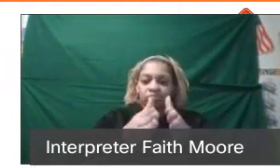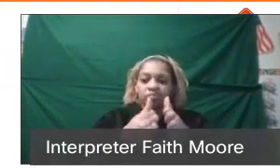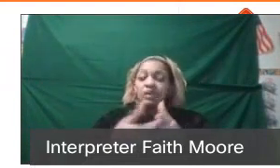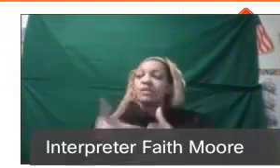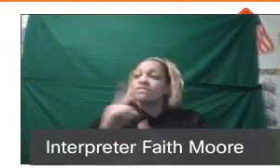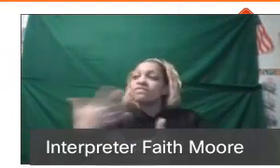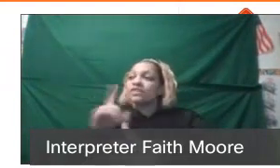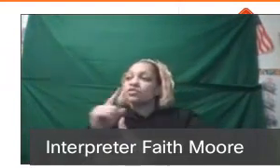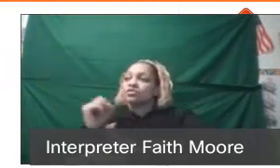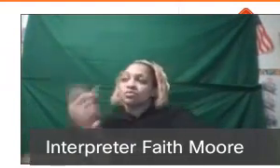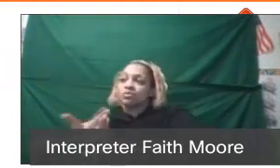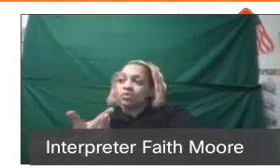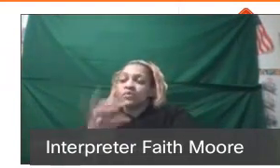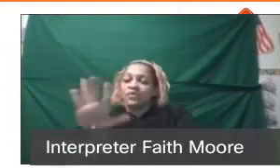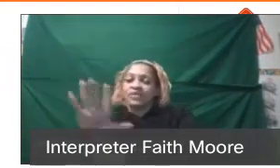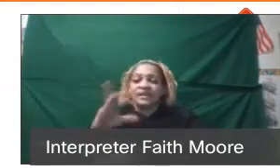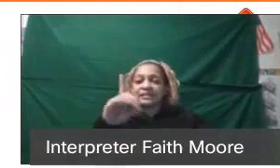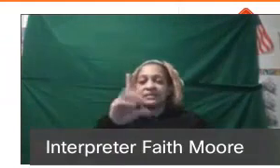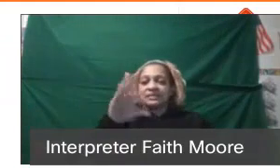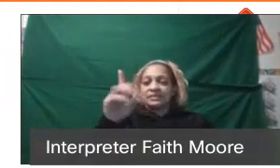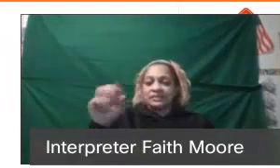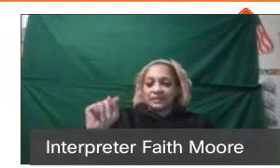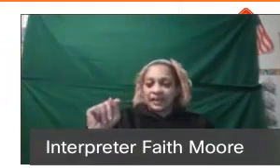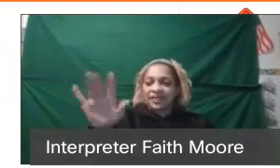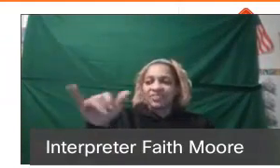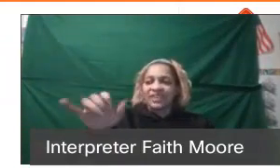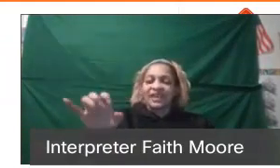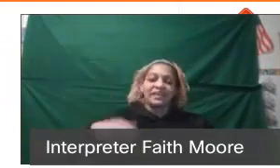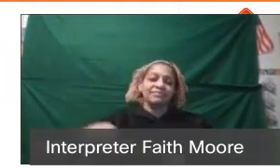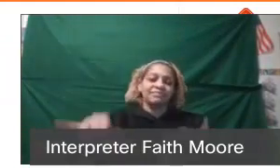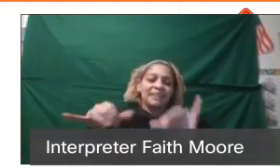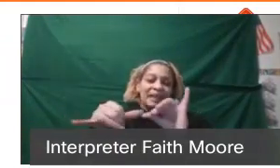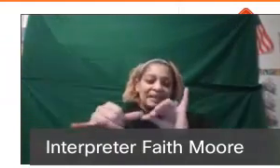Lead engineer, uh, that's pretty much the, uh, the basic information for lighting these.